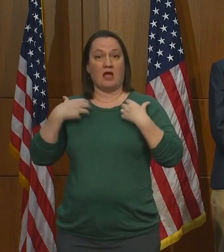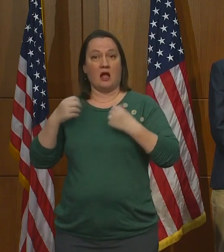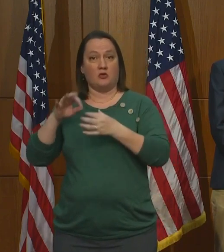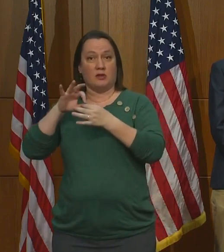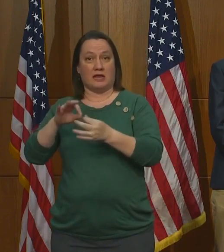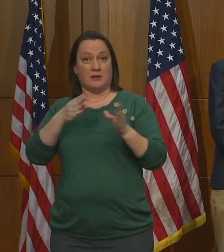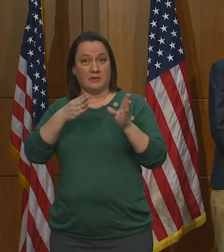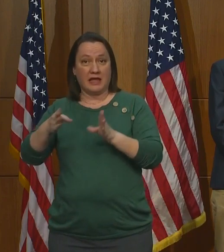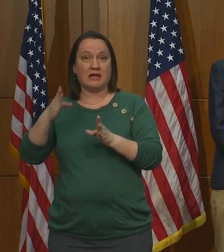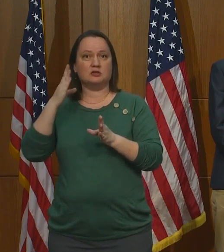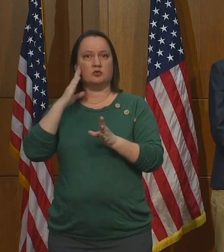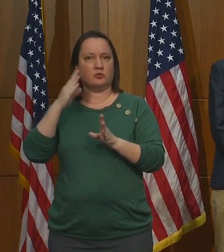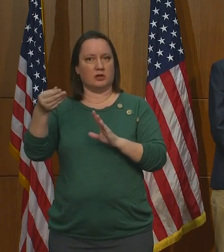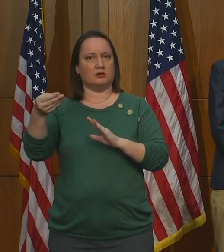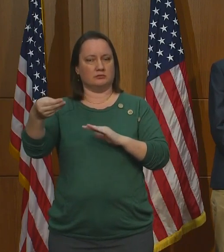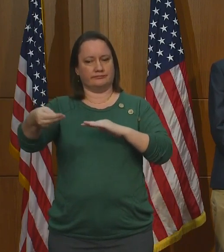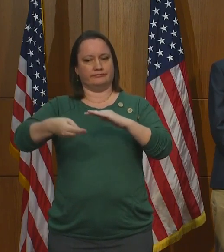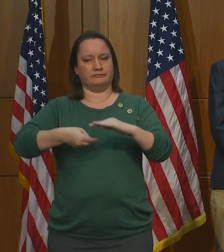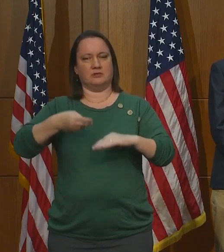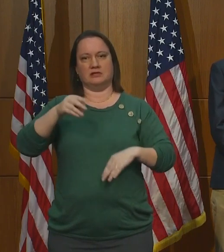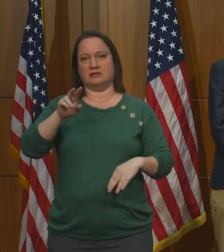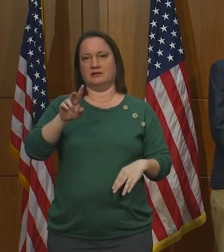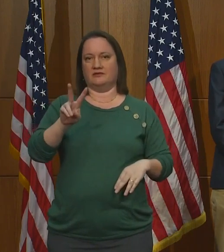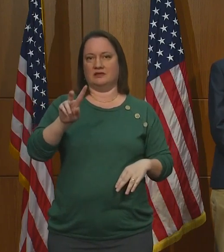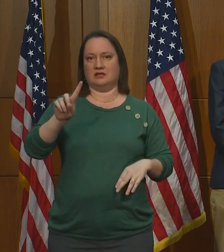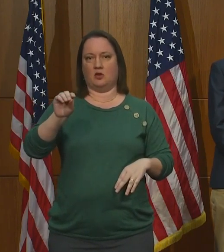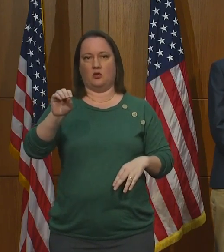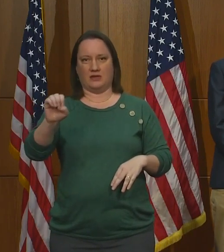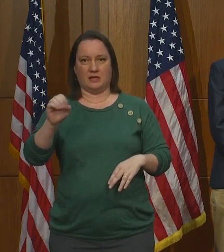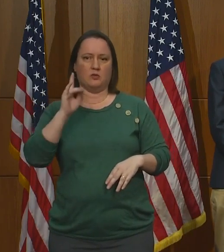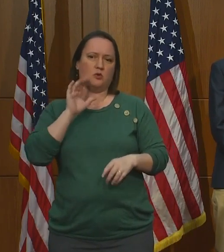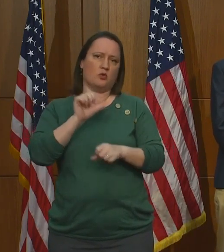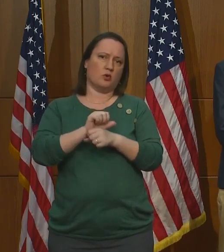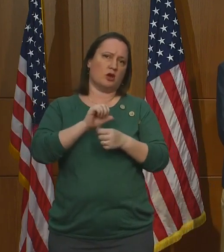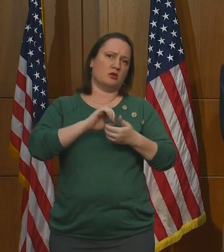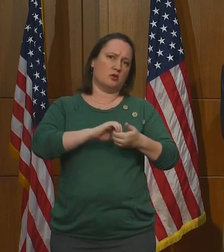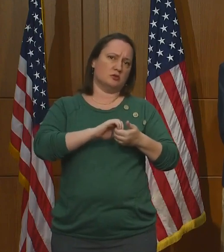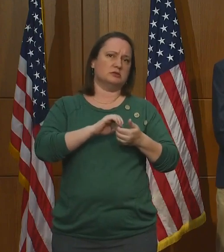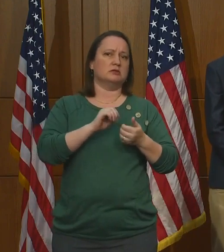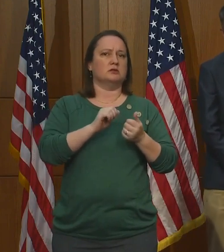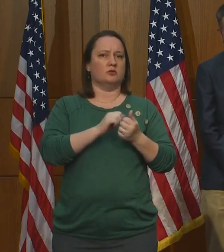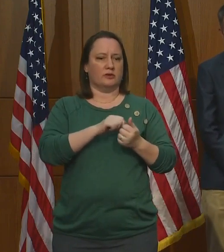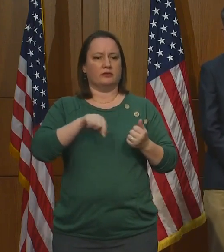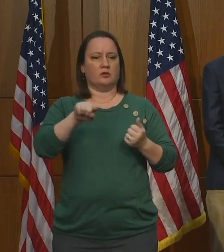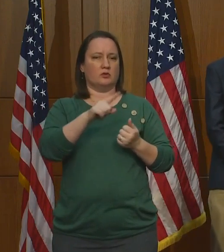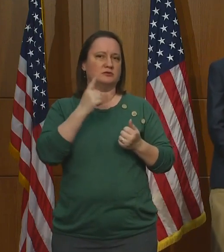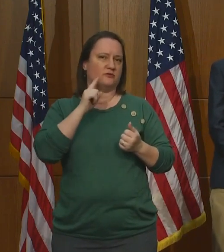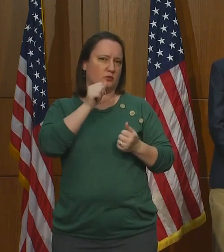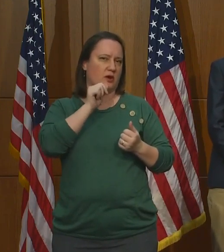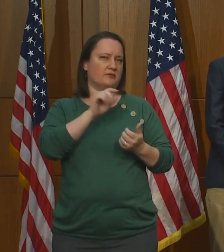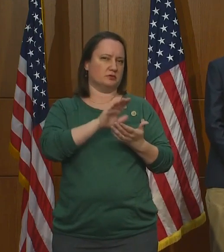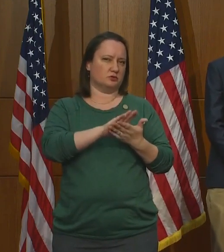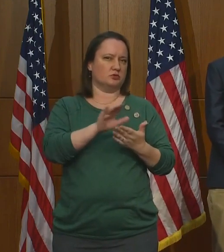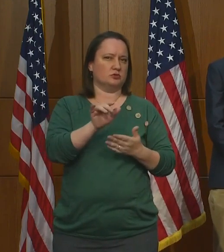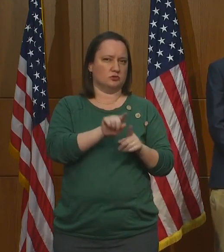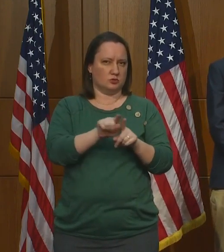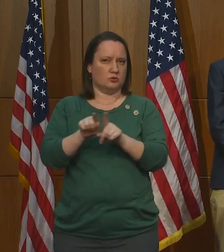ASSOCIATIONS. BUT ALL OF THOSE HEALTH RELATED PLANS WILL COME TO THE DOE AND WILL WORK CLOSELY WITH THE CP ON THOSE